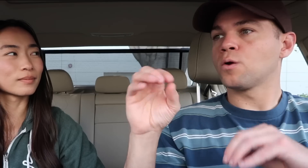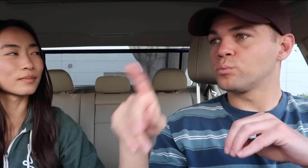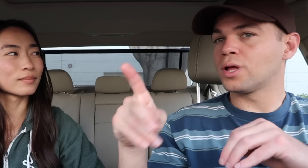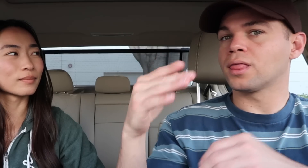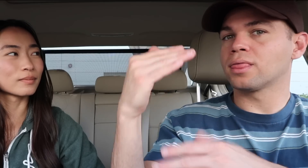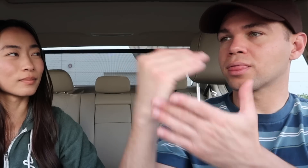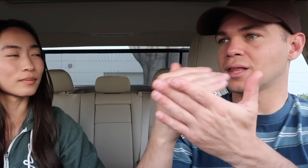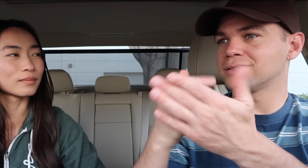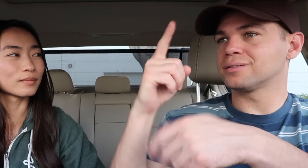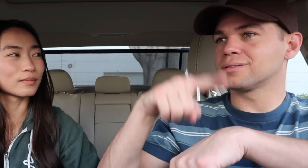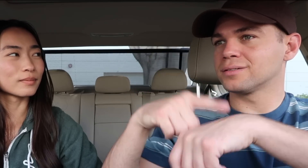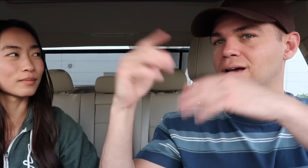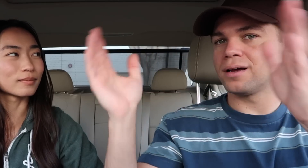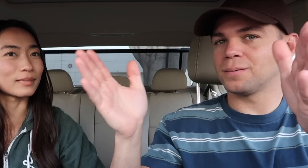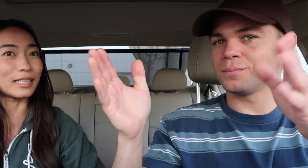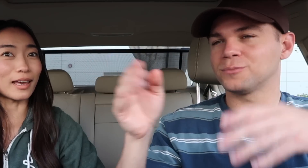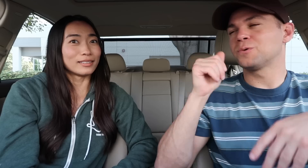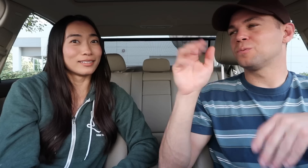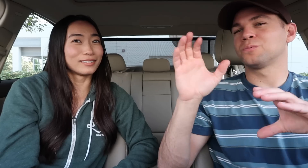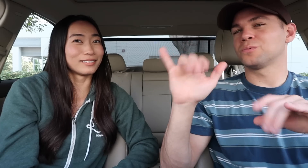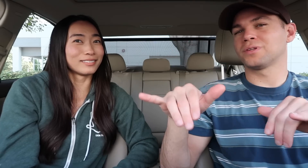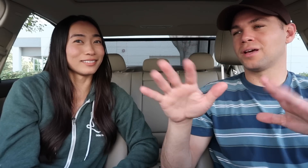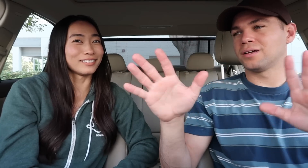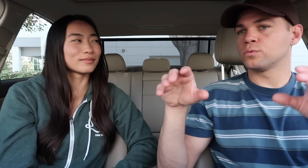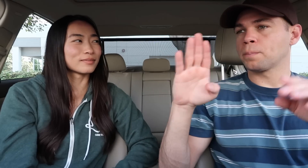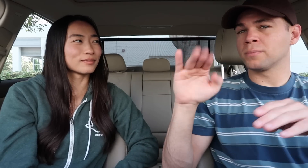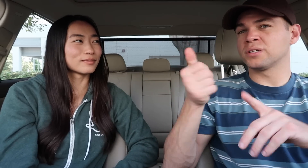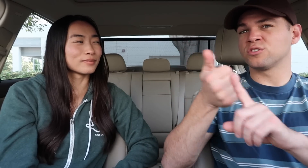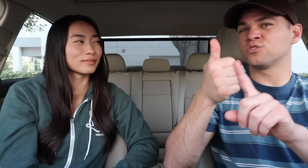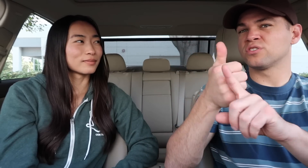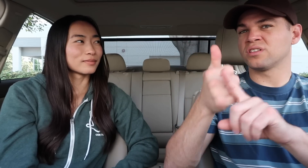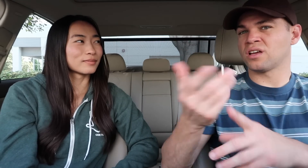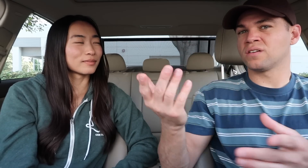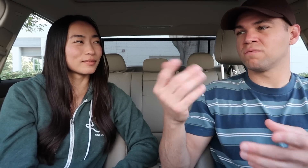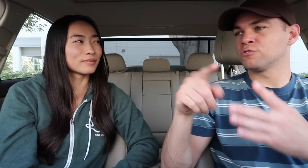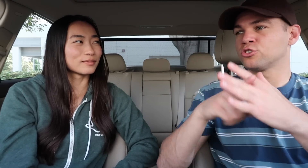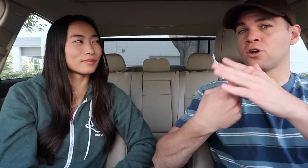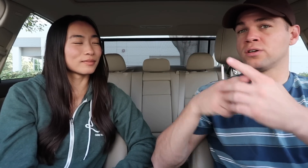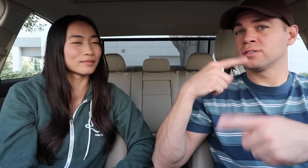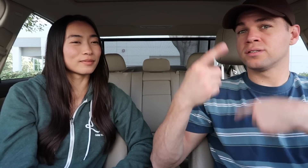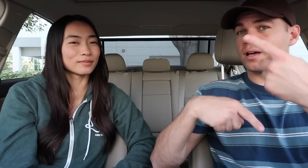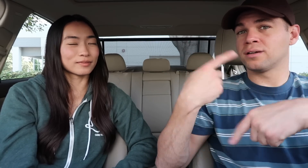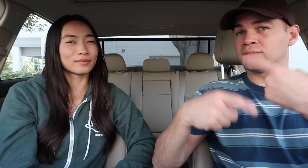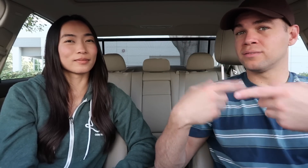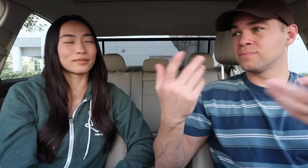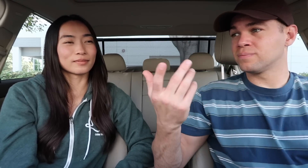like "ok! Lesson time!" E: yes! be yourself and start signing